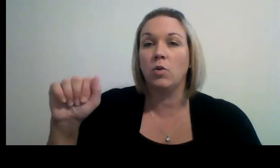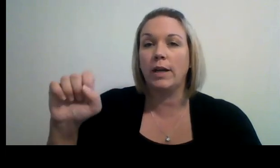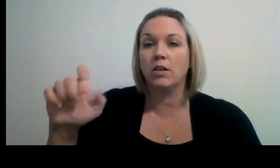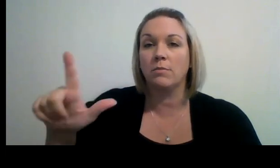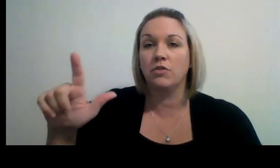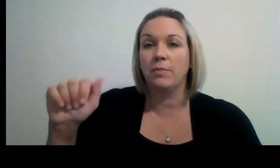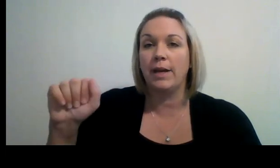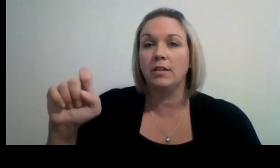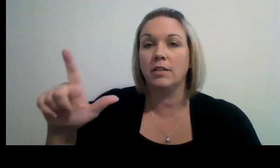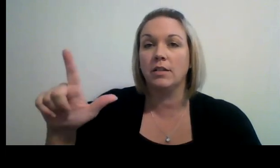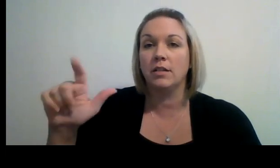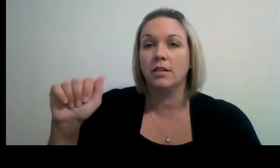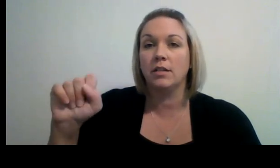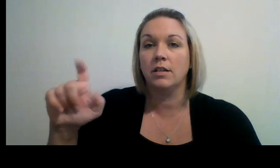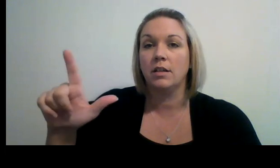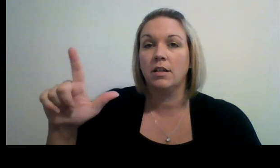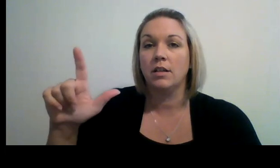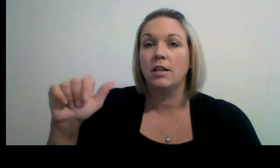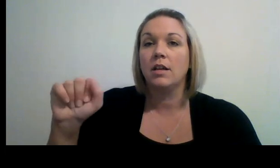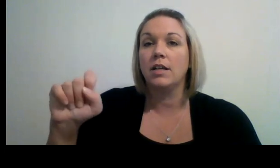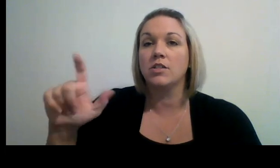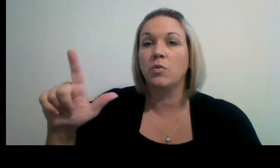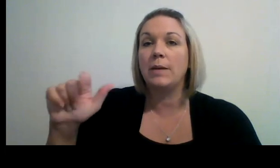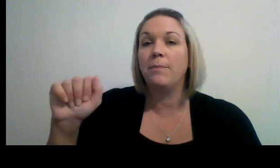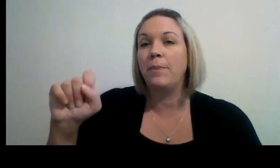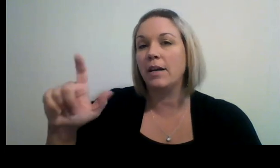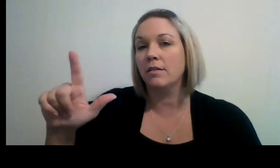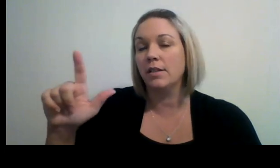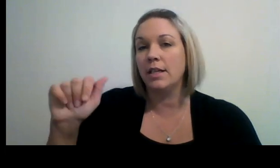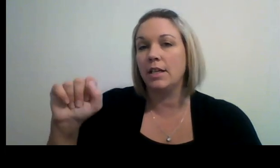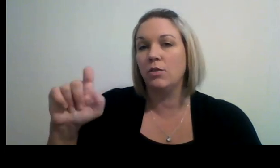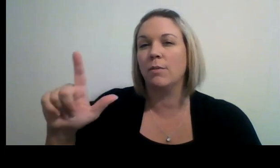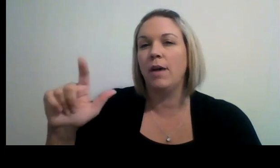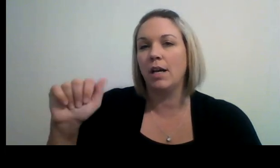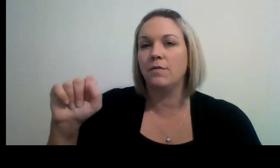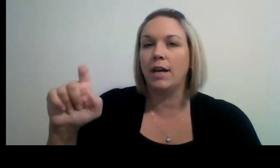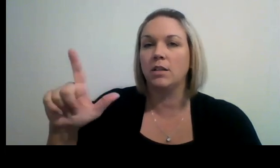quicker movement and so we barely or modify the